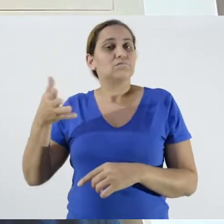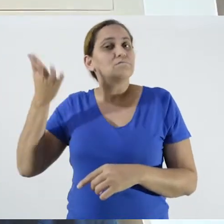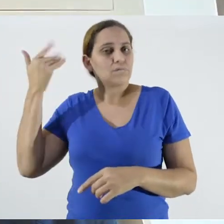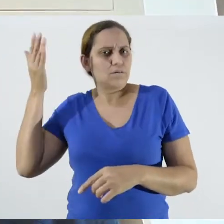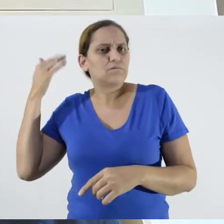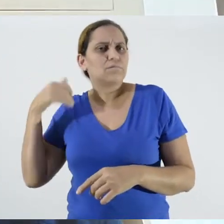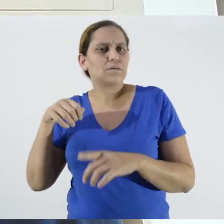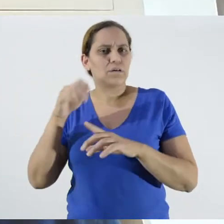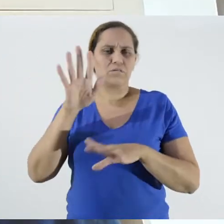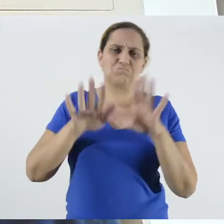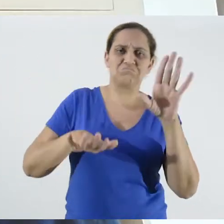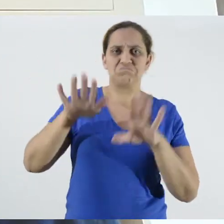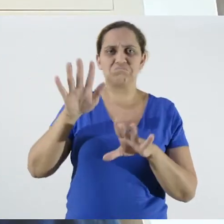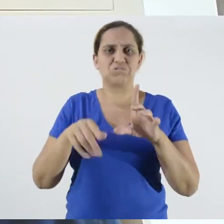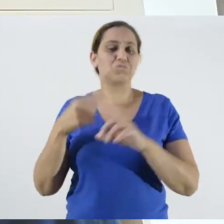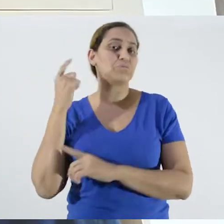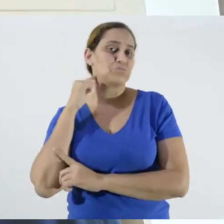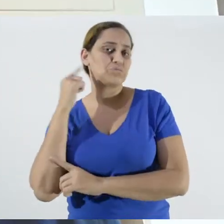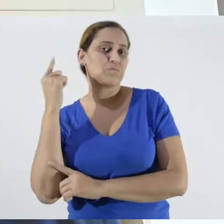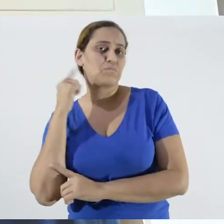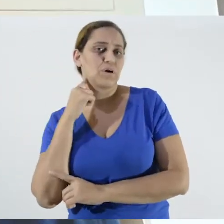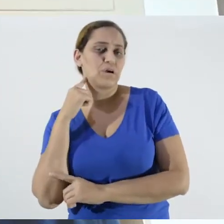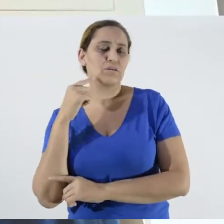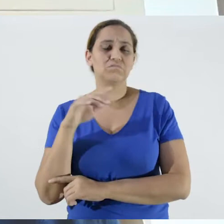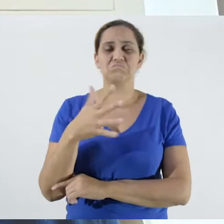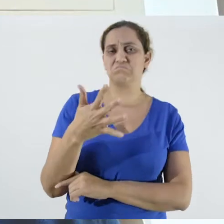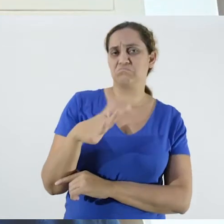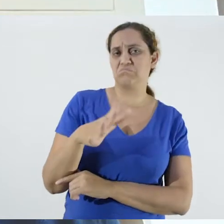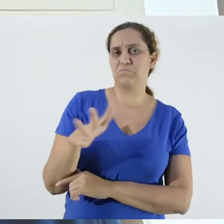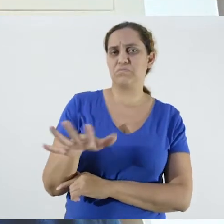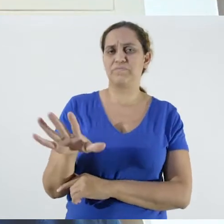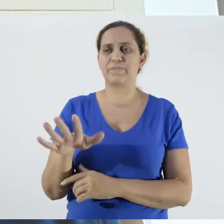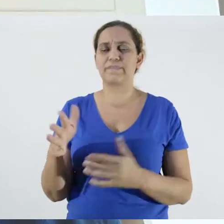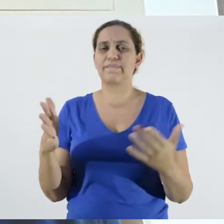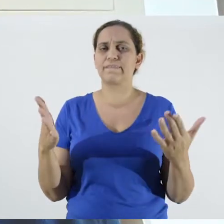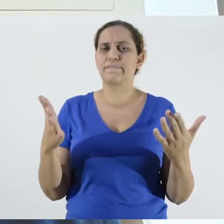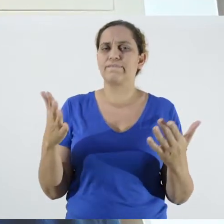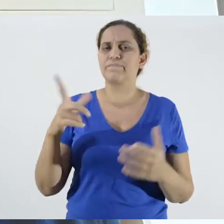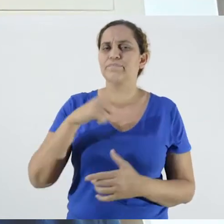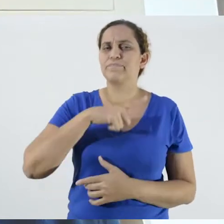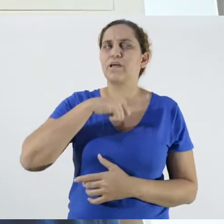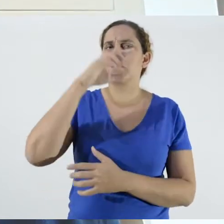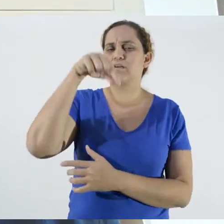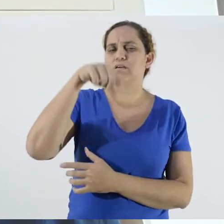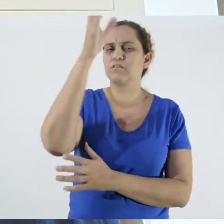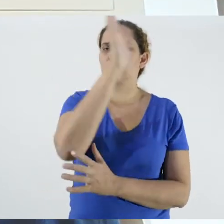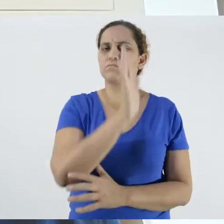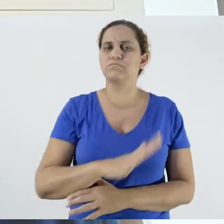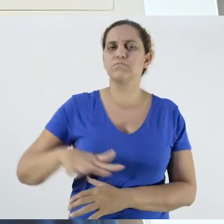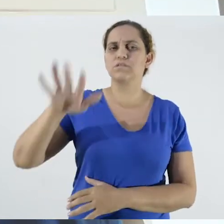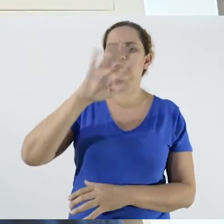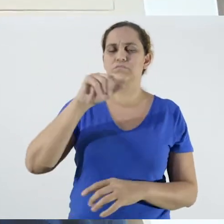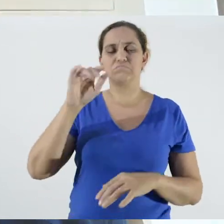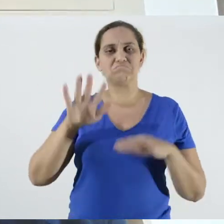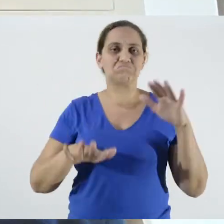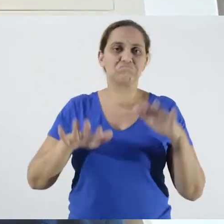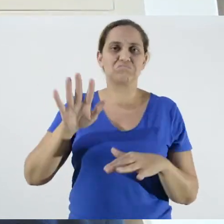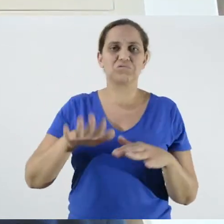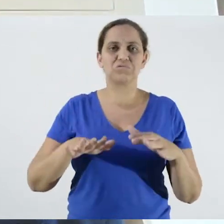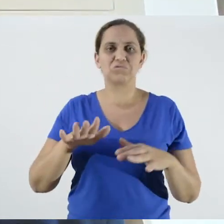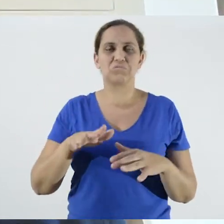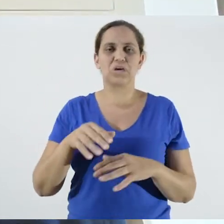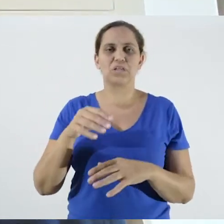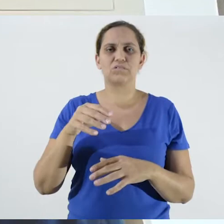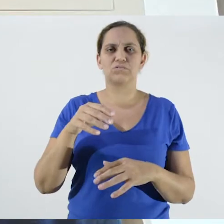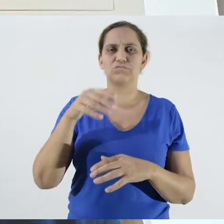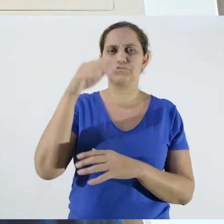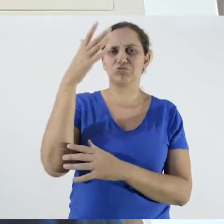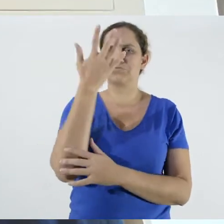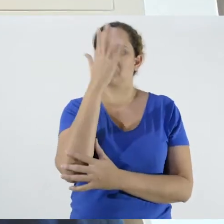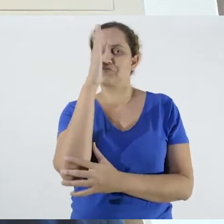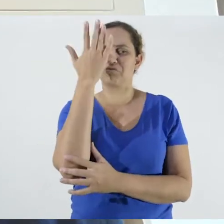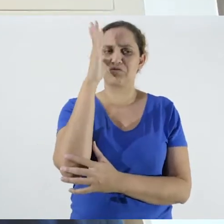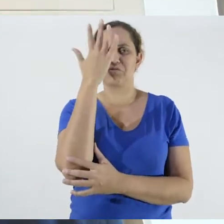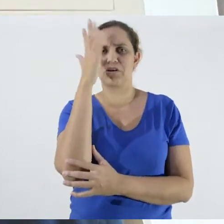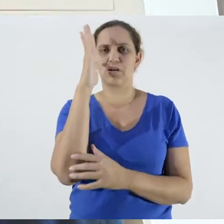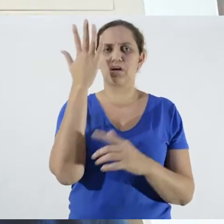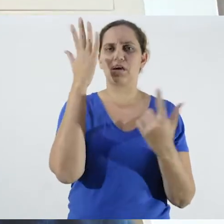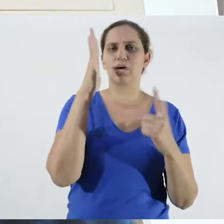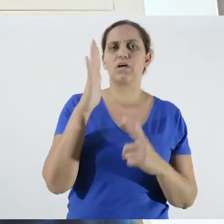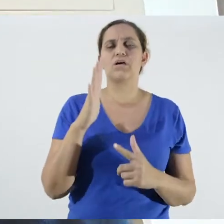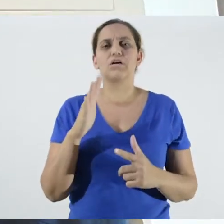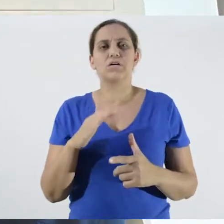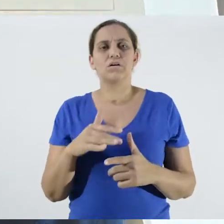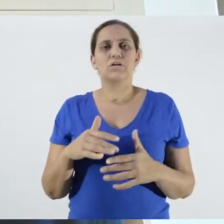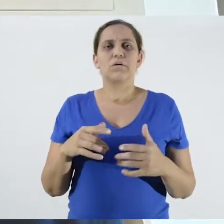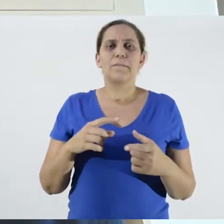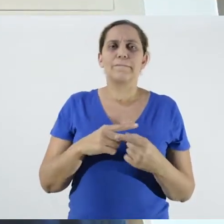We have now found that the virus was already in Brazil in the second half of February.